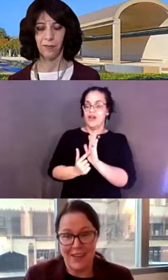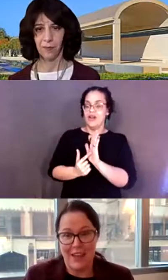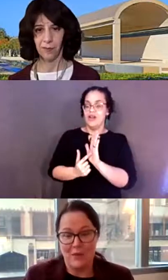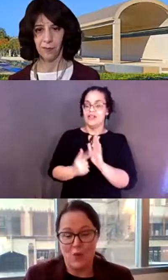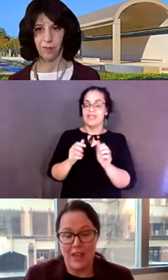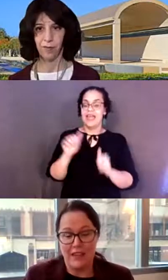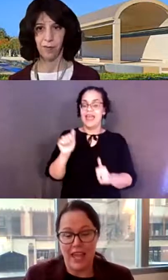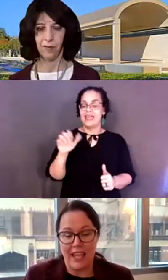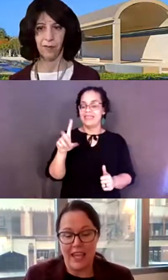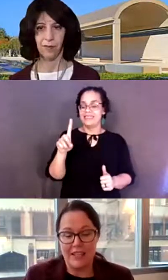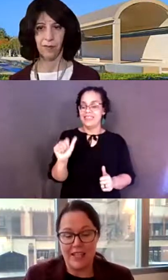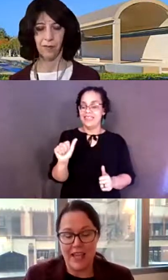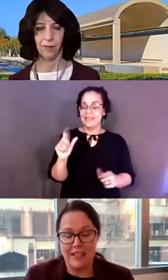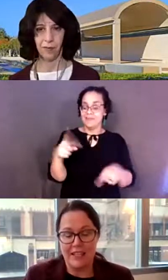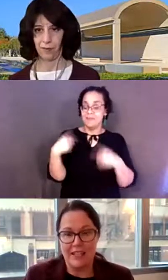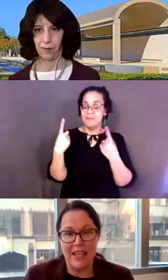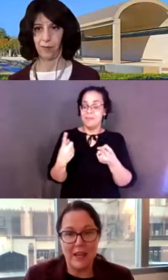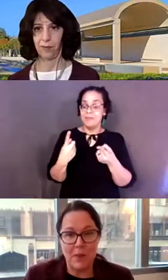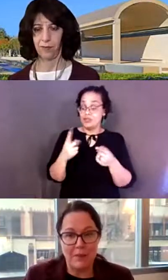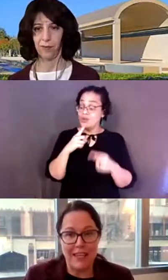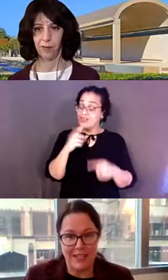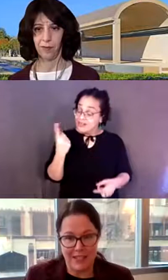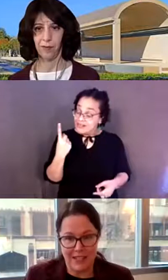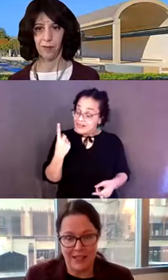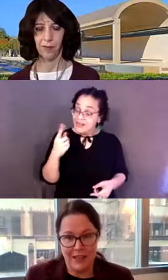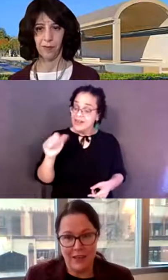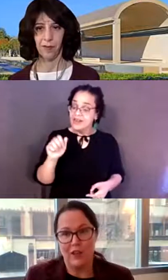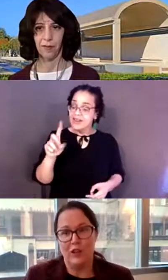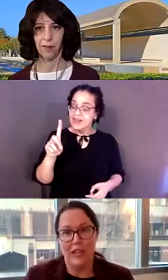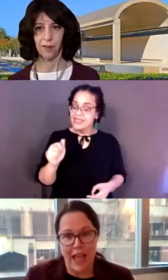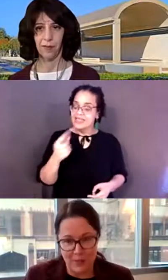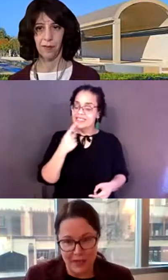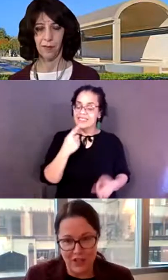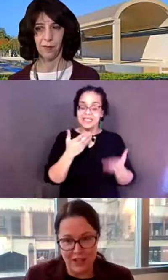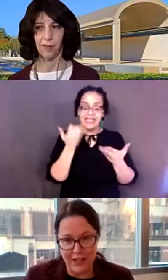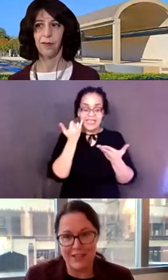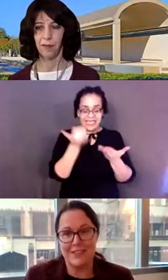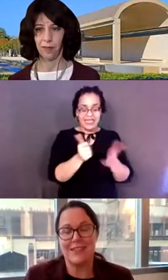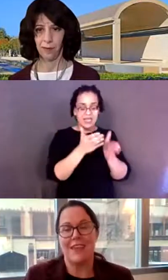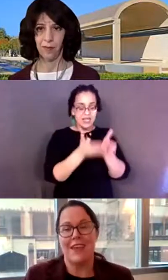And what the ADA says is any public,